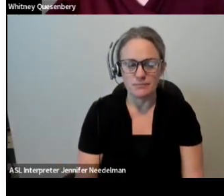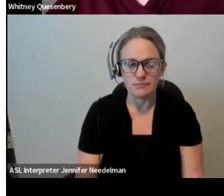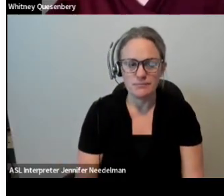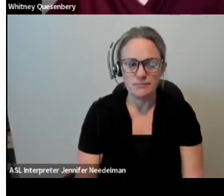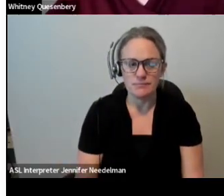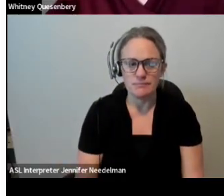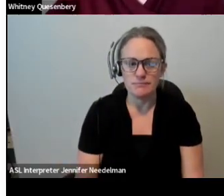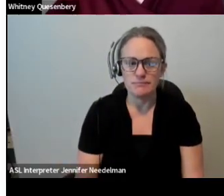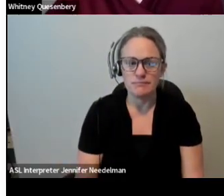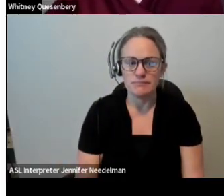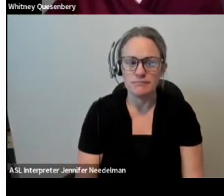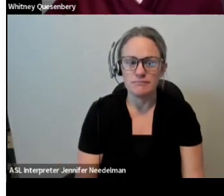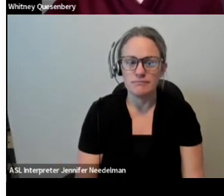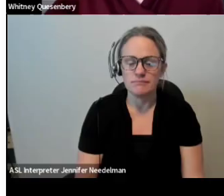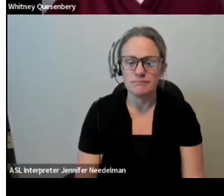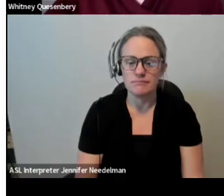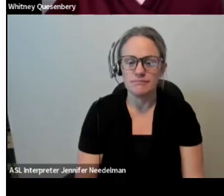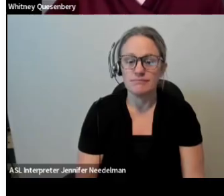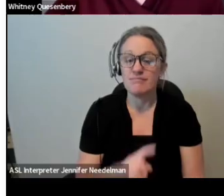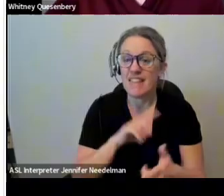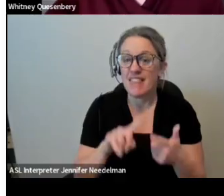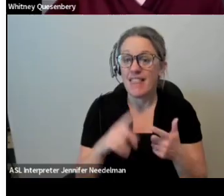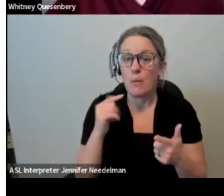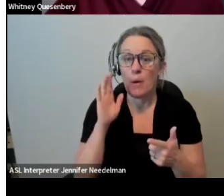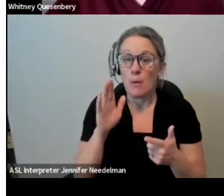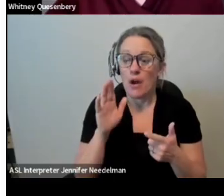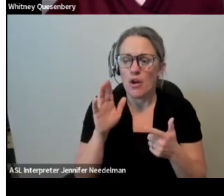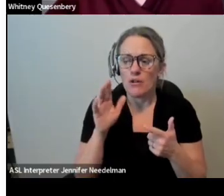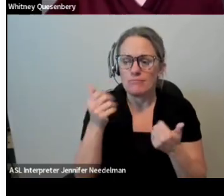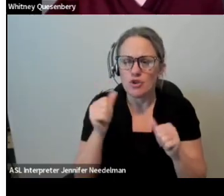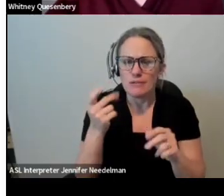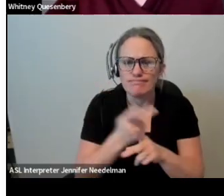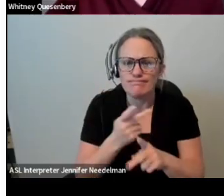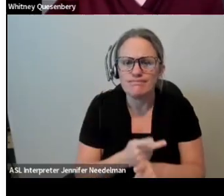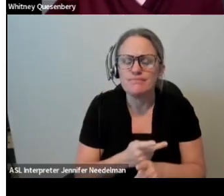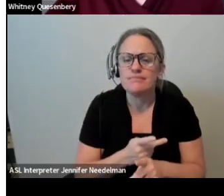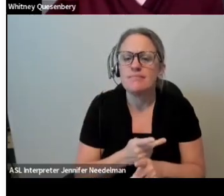And then what we look for is all kinds of experience details